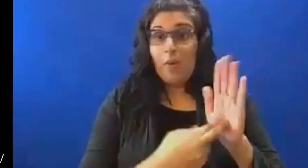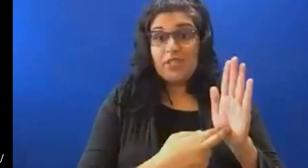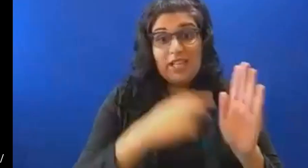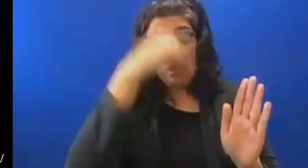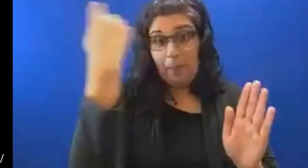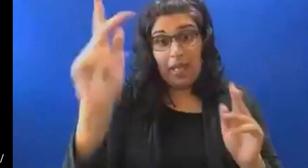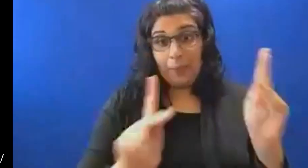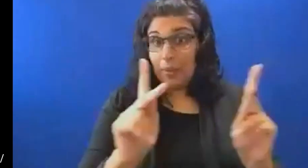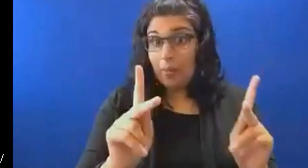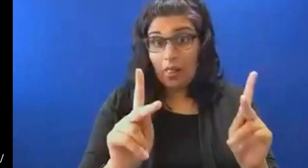Indigenous people too.